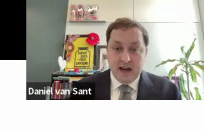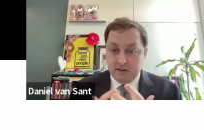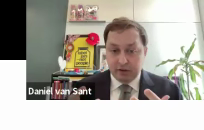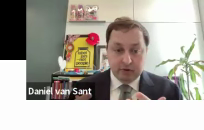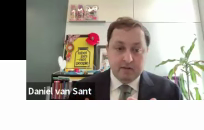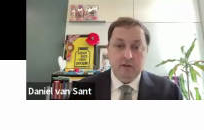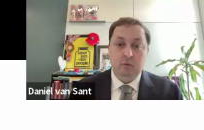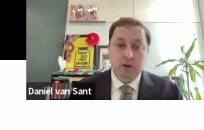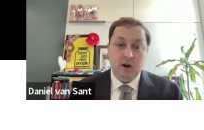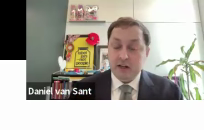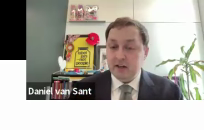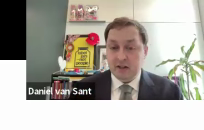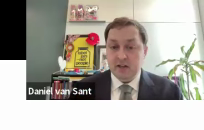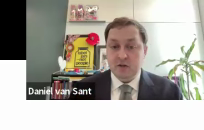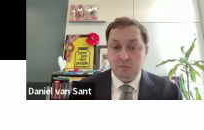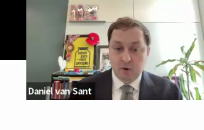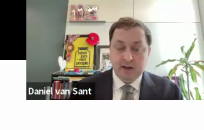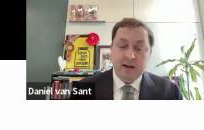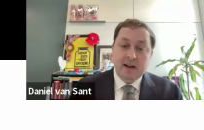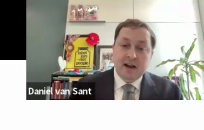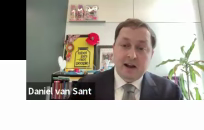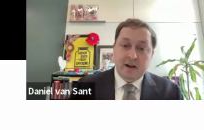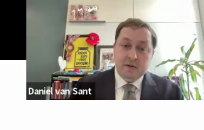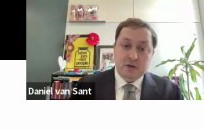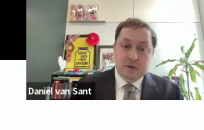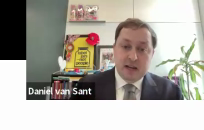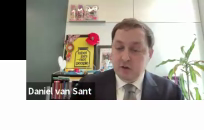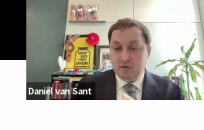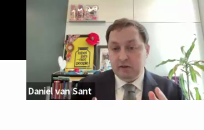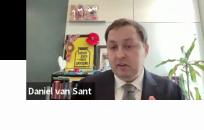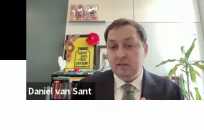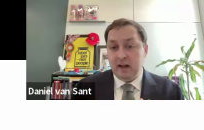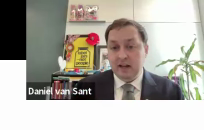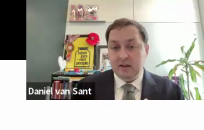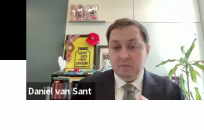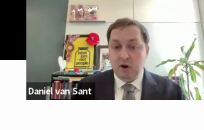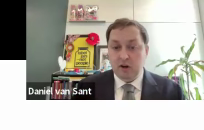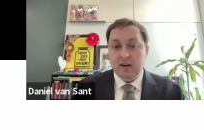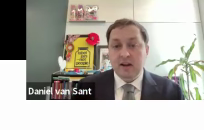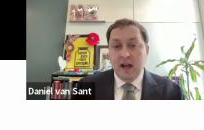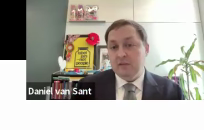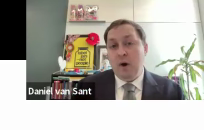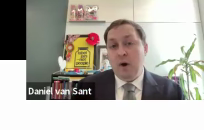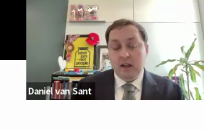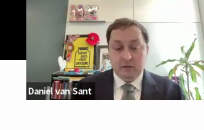that the three of us worked on here in Des Moines to be a universally designed park as well.